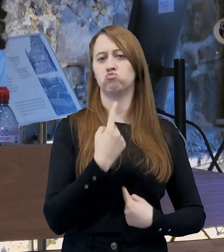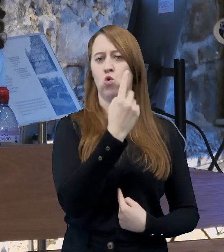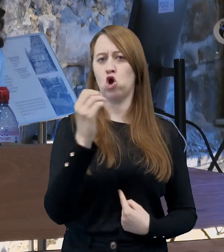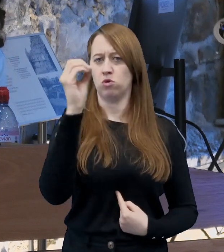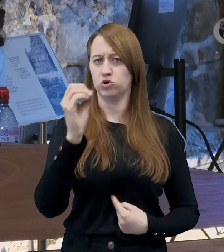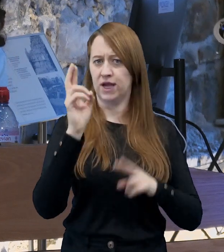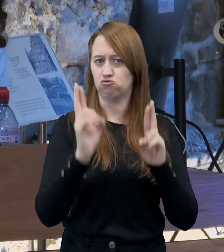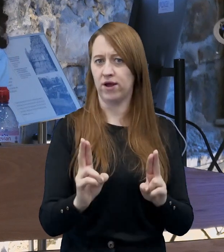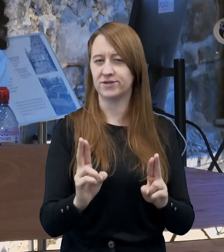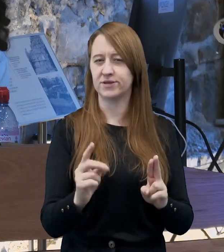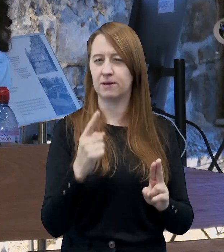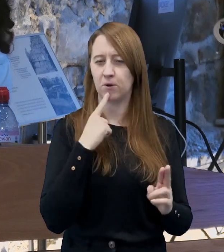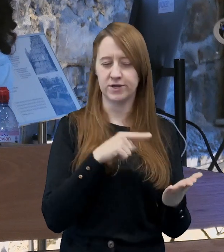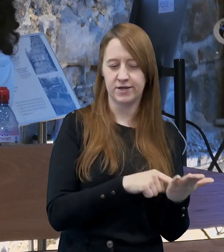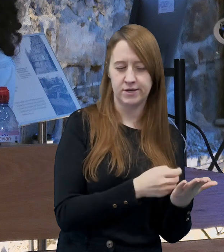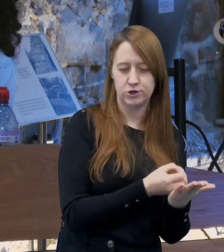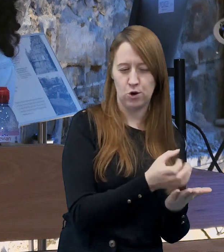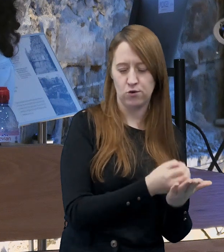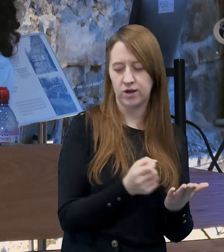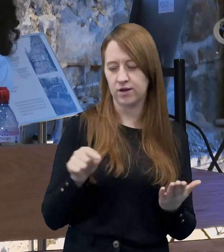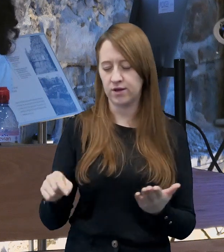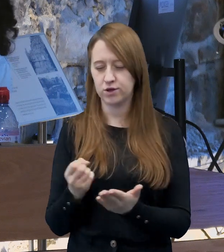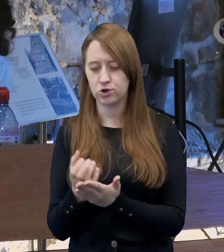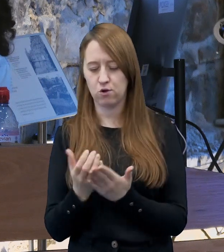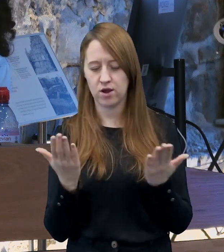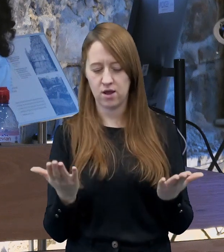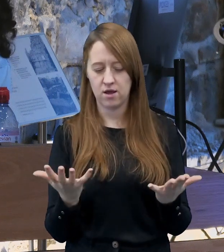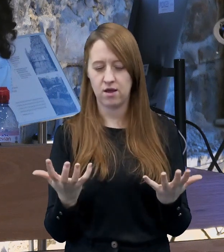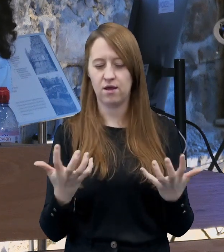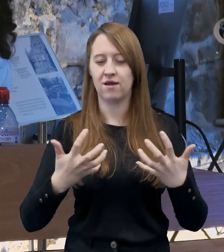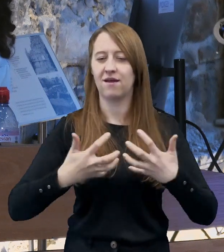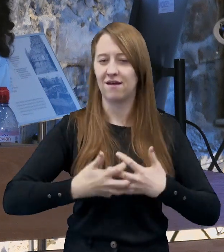worked together of this cast which had been created by Foley,